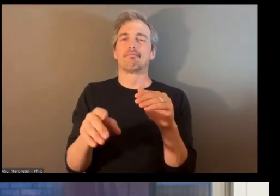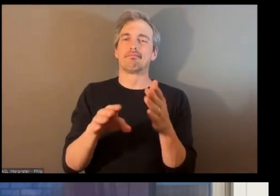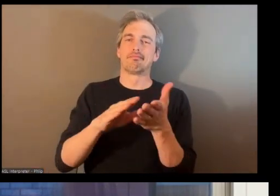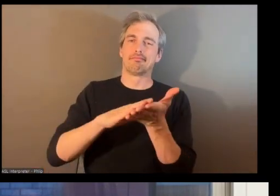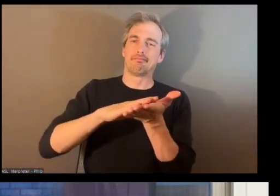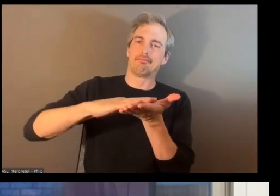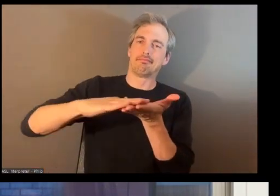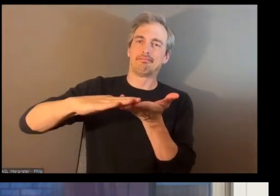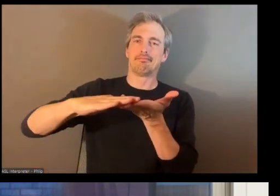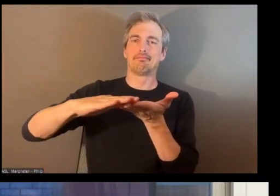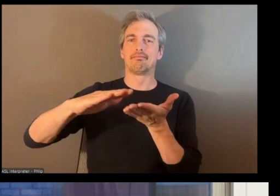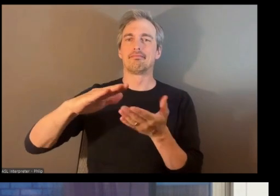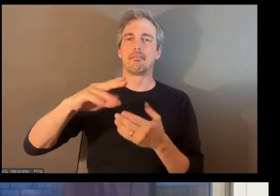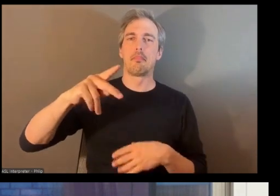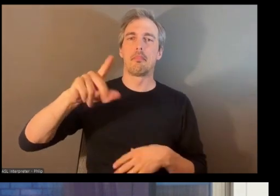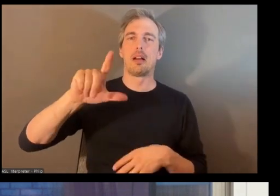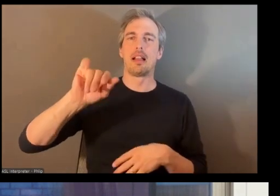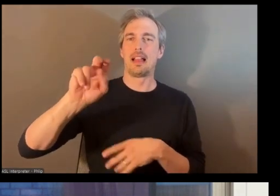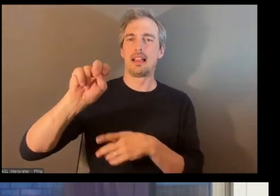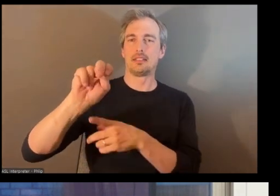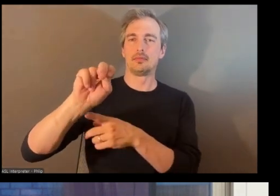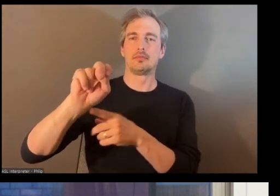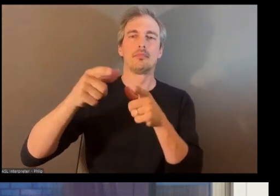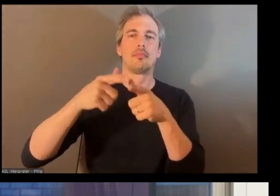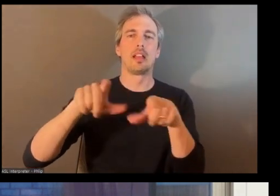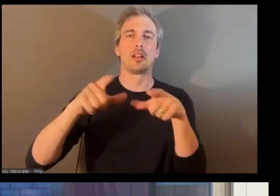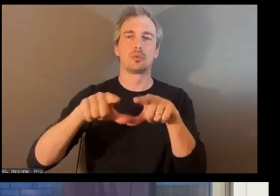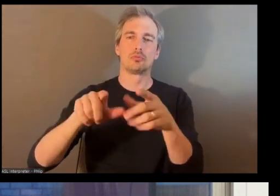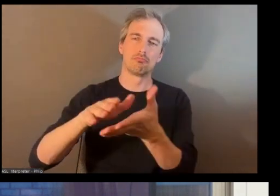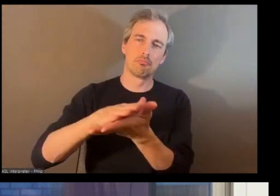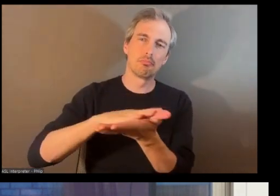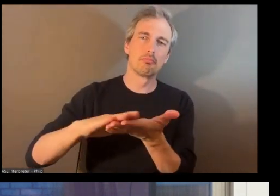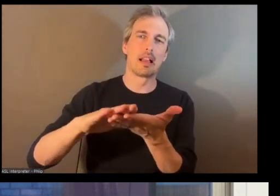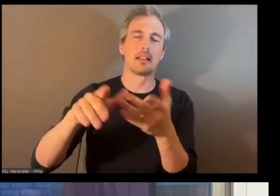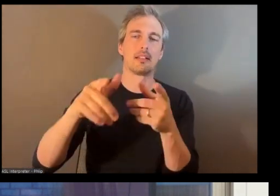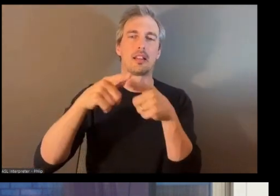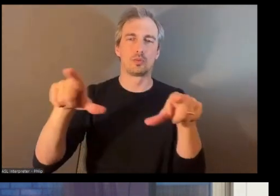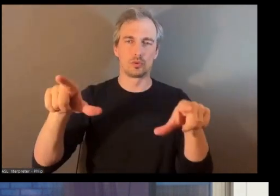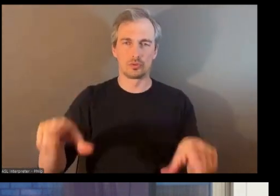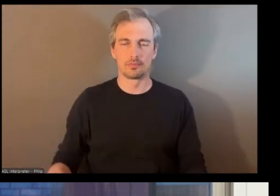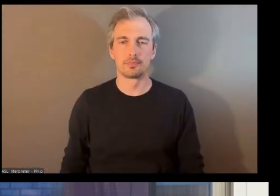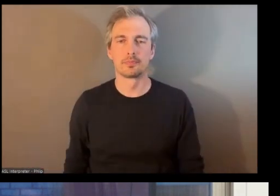Which is... The level of lower secondary education.